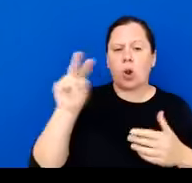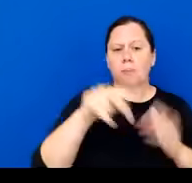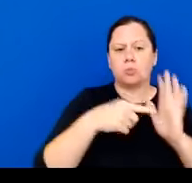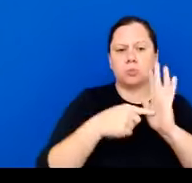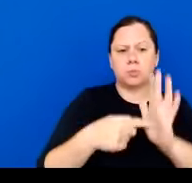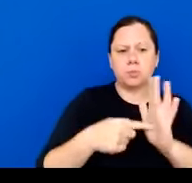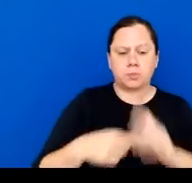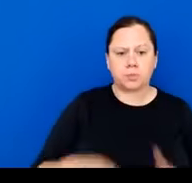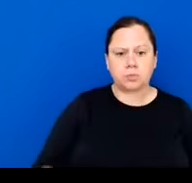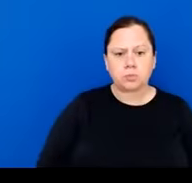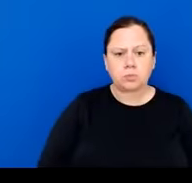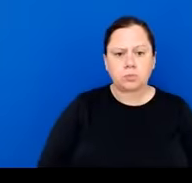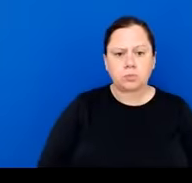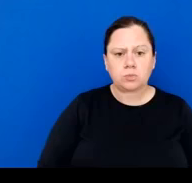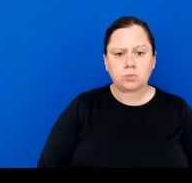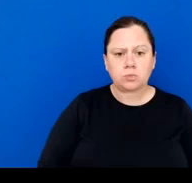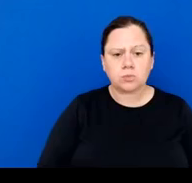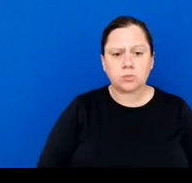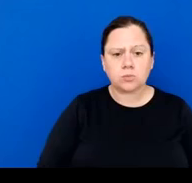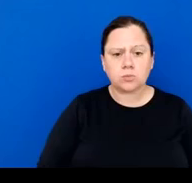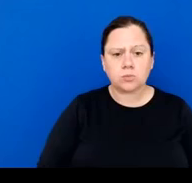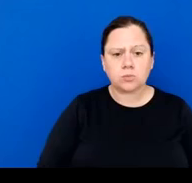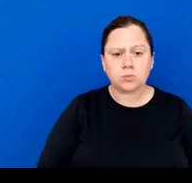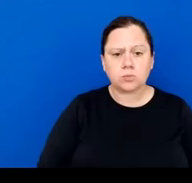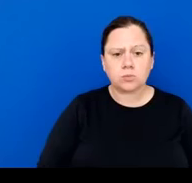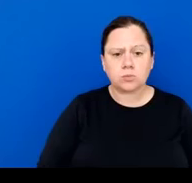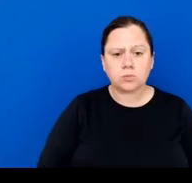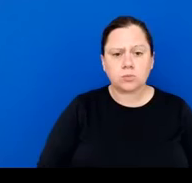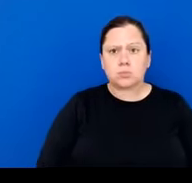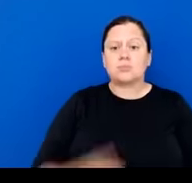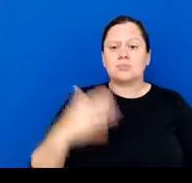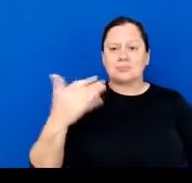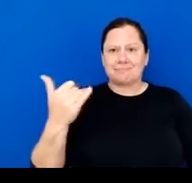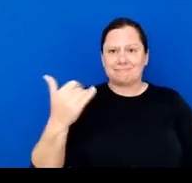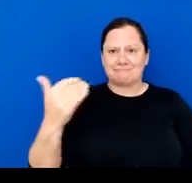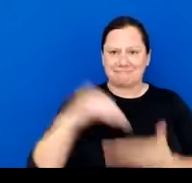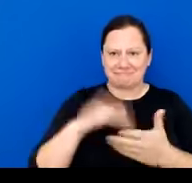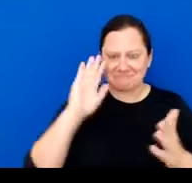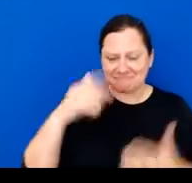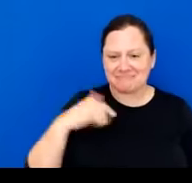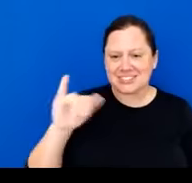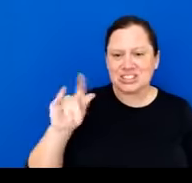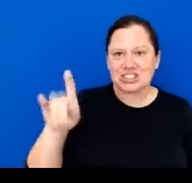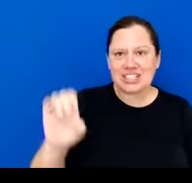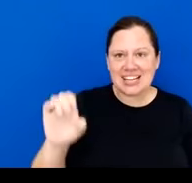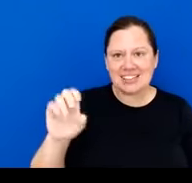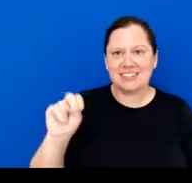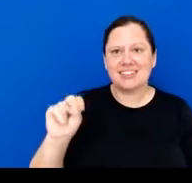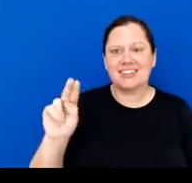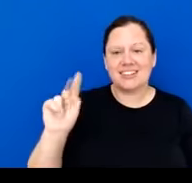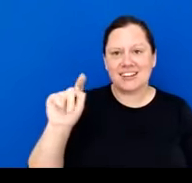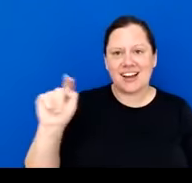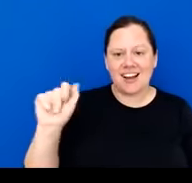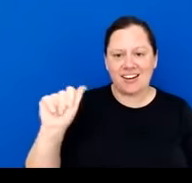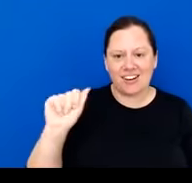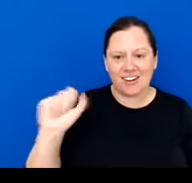Alright so Jake Nuttall again and so what we'll do is we'll just really address this northern area right